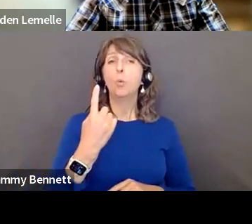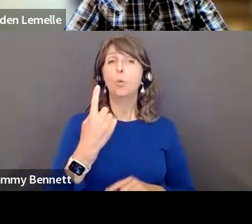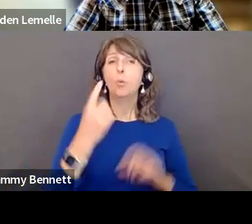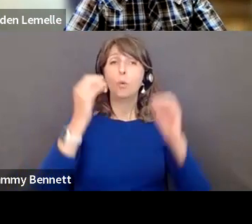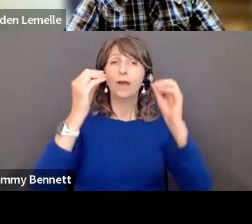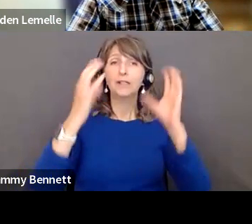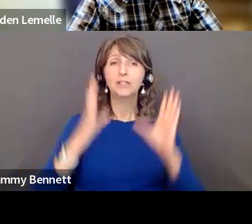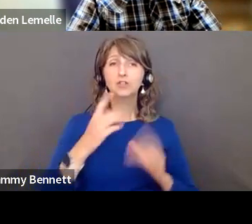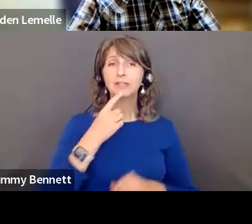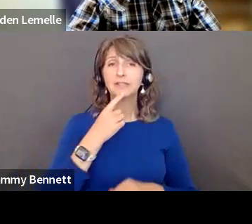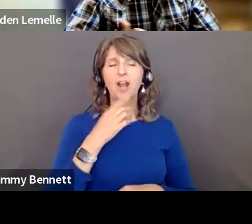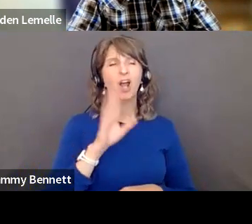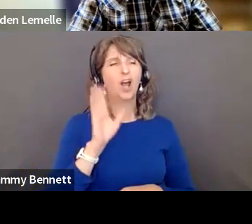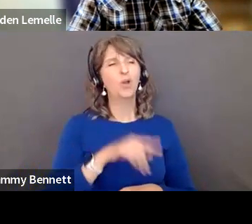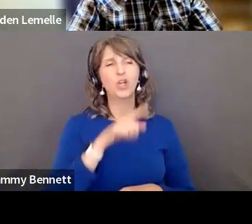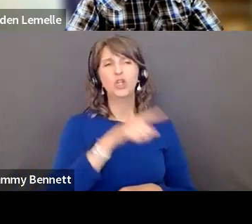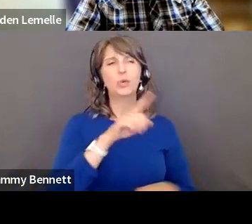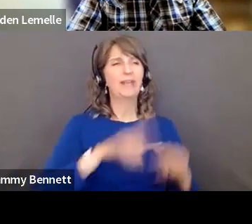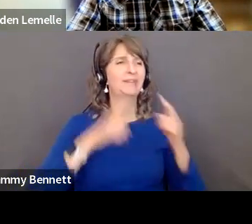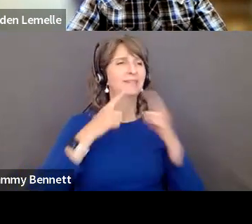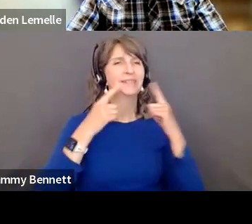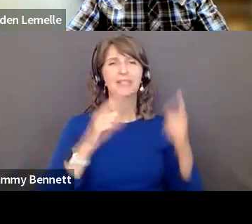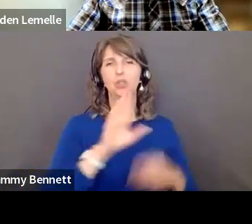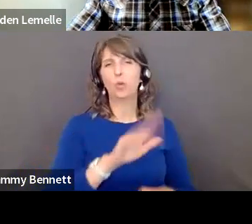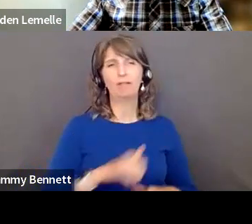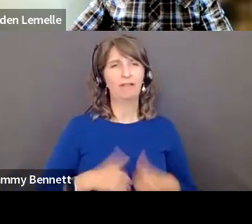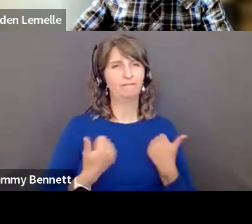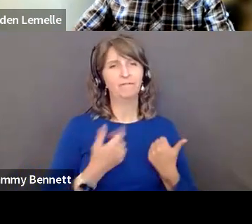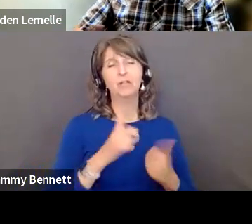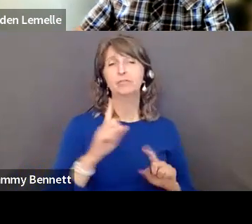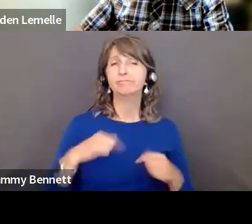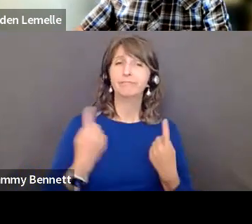I wouldn't be able to do anything. I'll, to depend on my mom and dad or my sister.